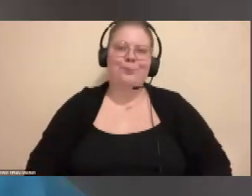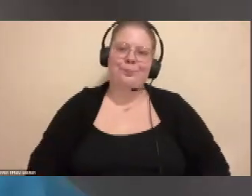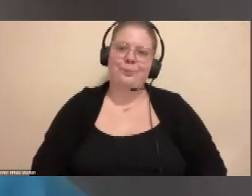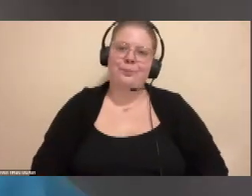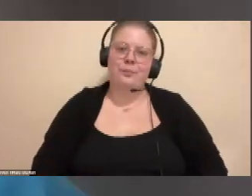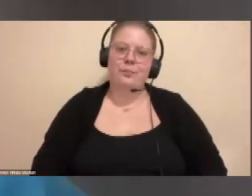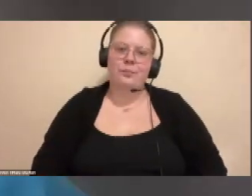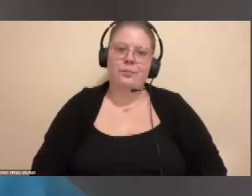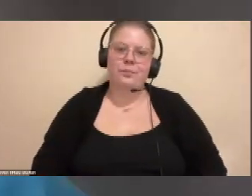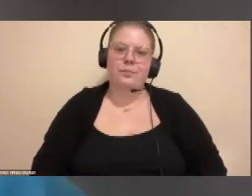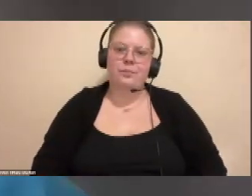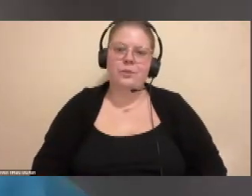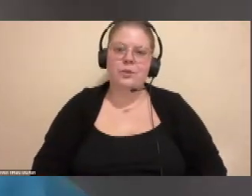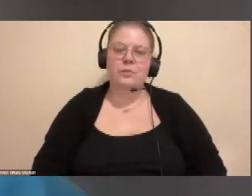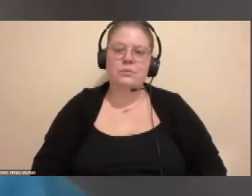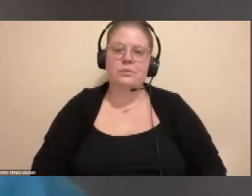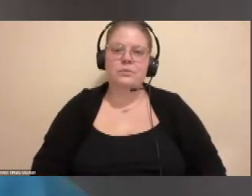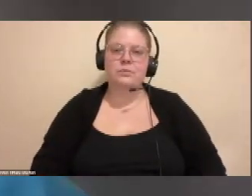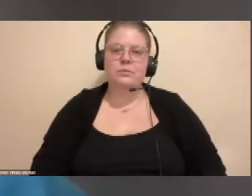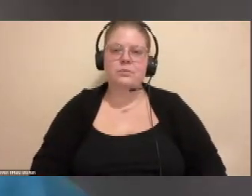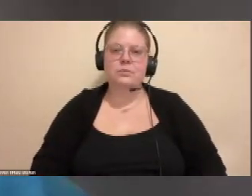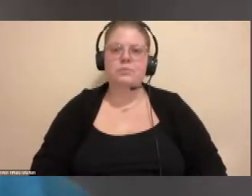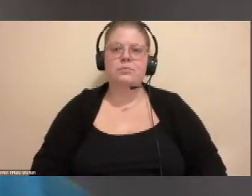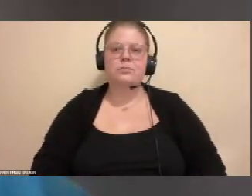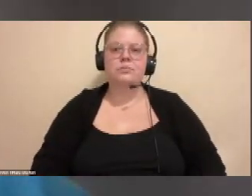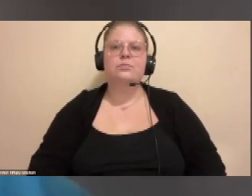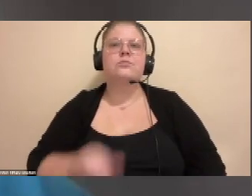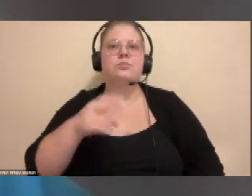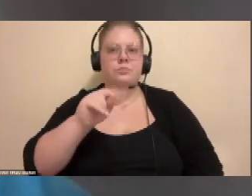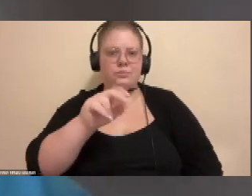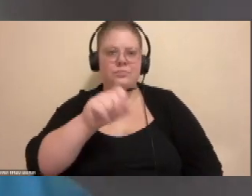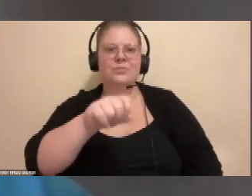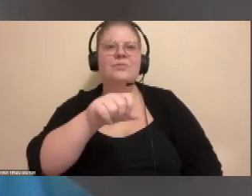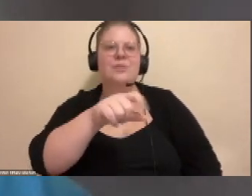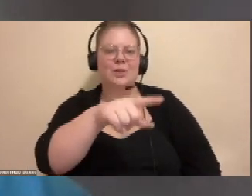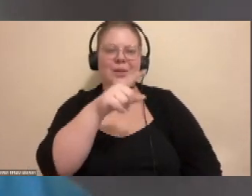you both jumped into the next research question.